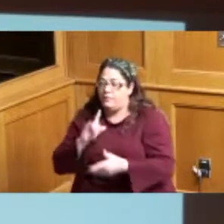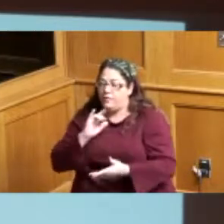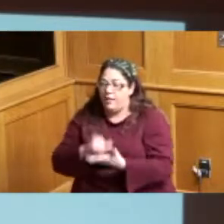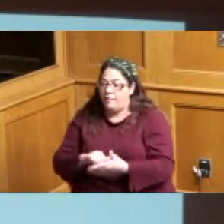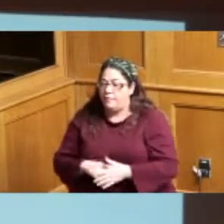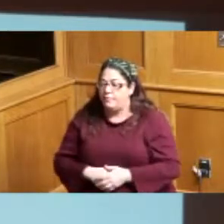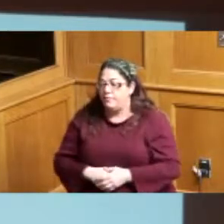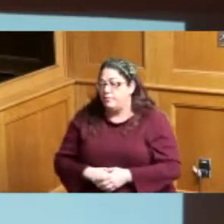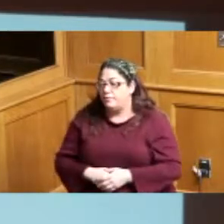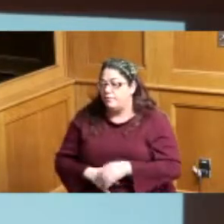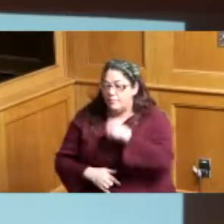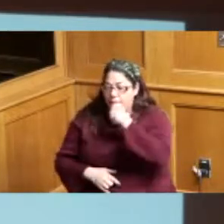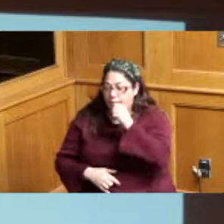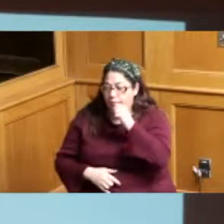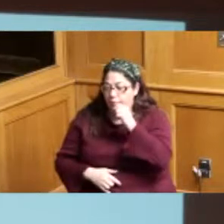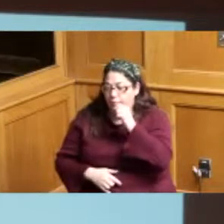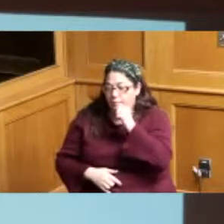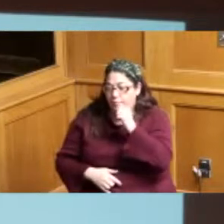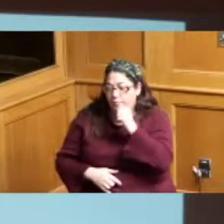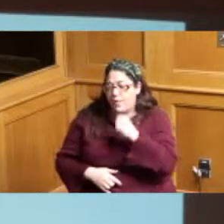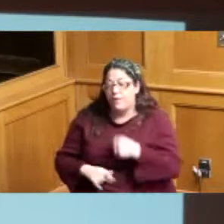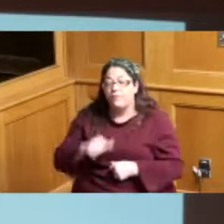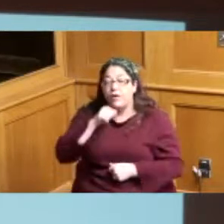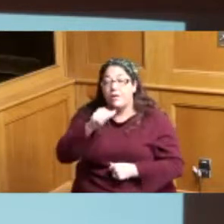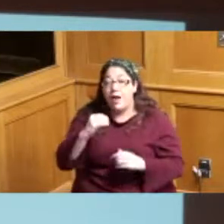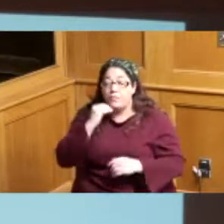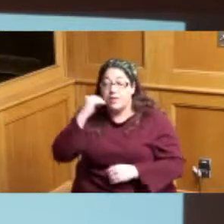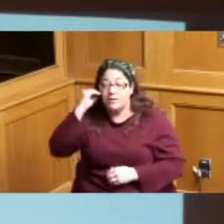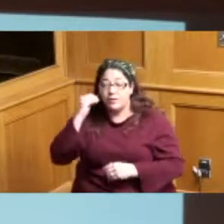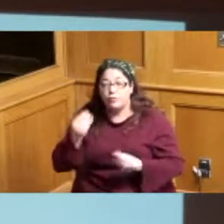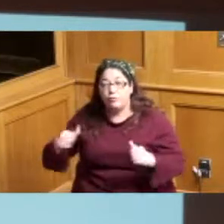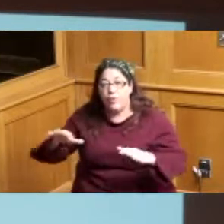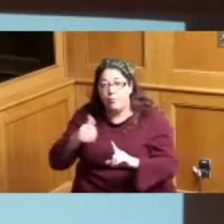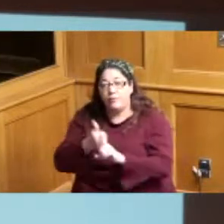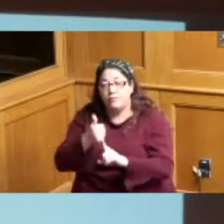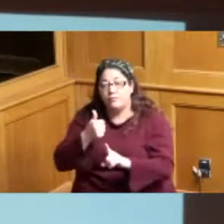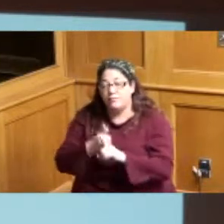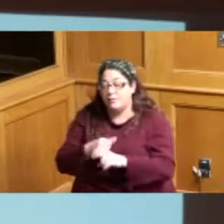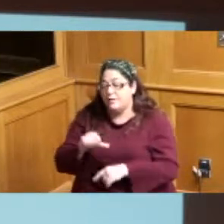is a quick example if a non-residential property let's say has 10,000 square feet let's say it's